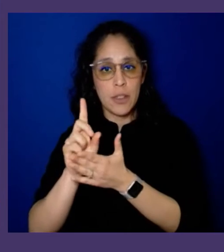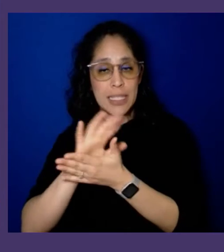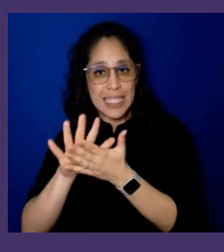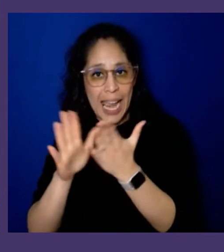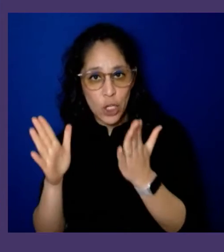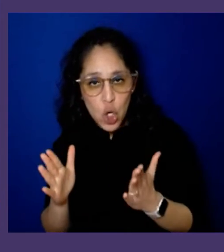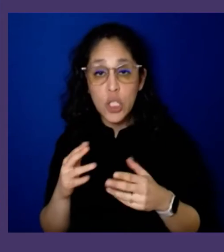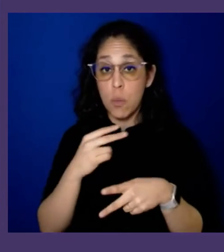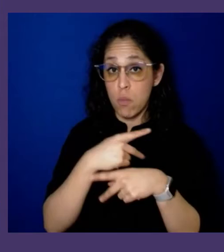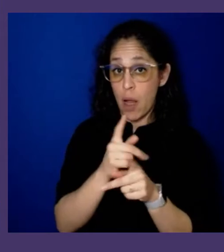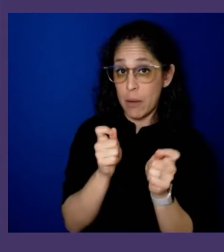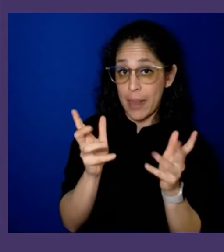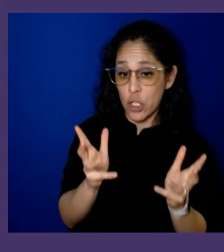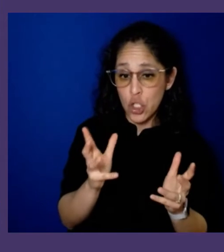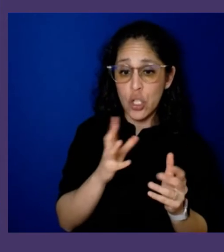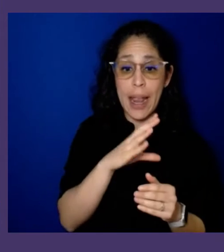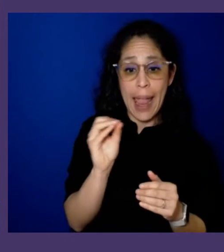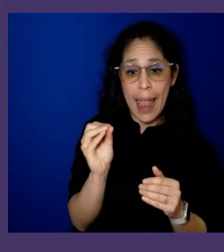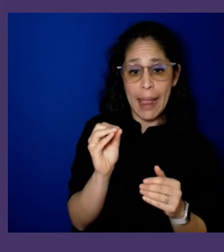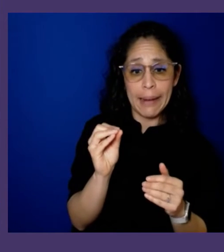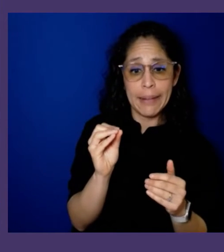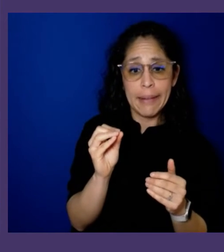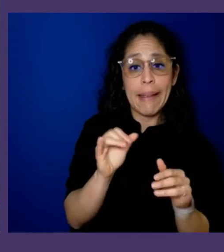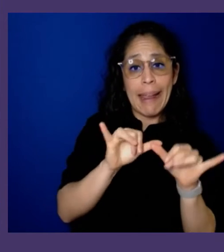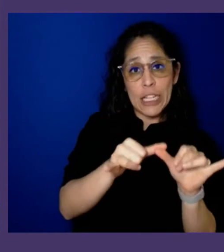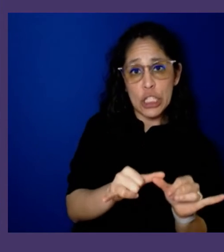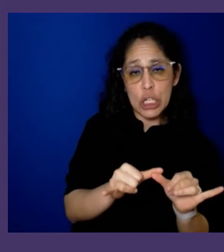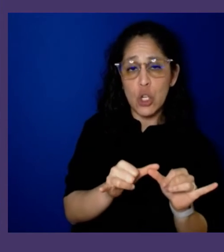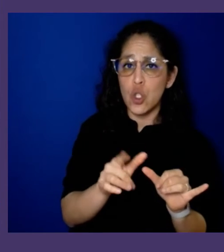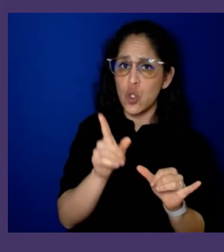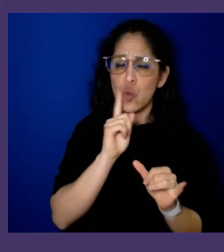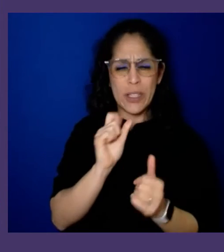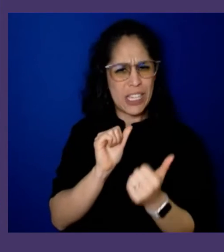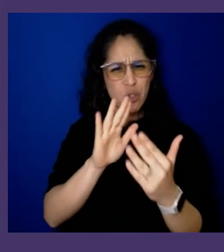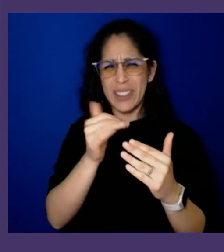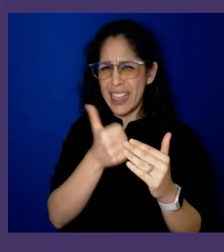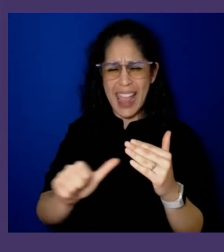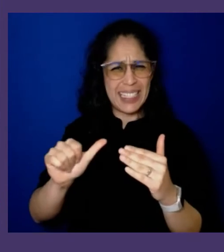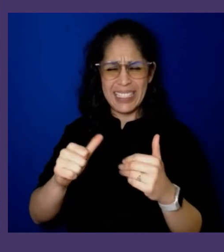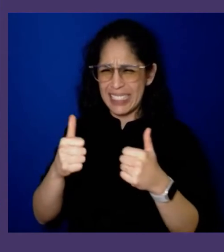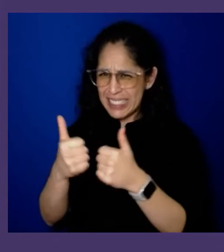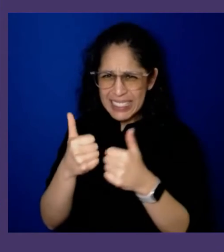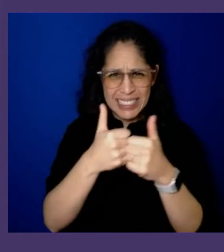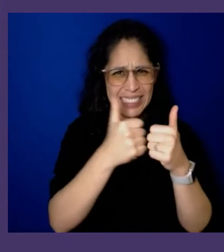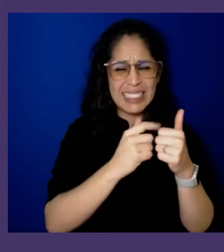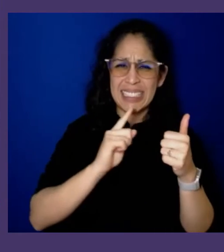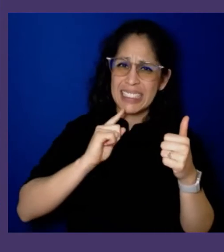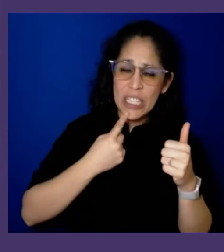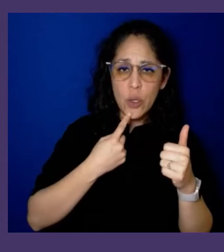meet their needs and address critical pain points. They'll be working with Microsoft to figure out a path forward together.